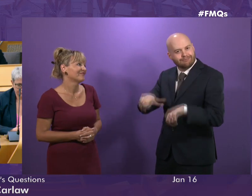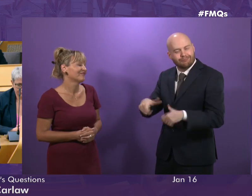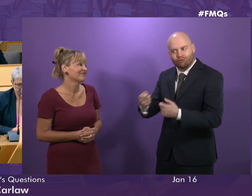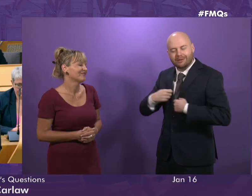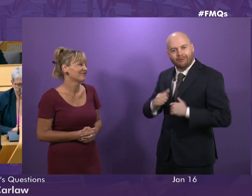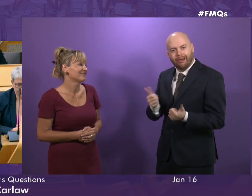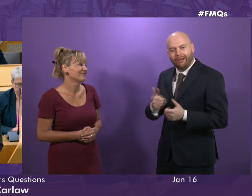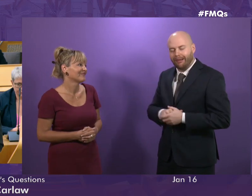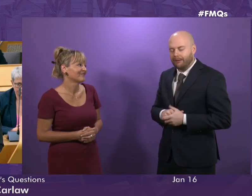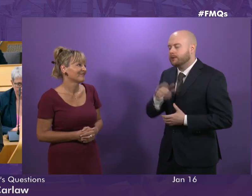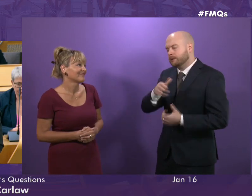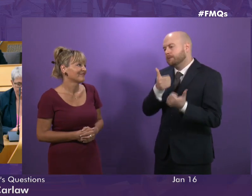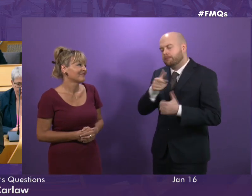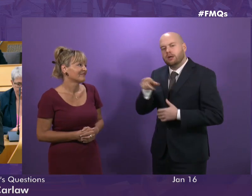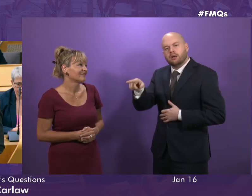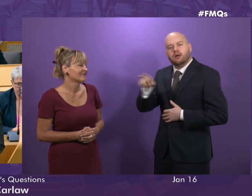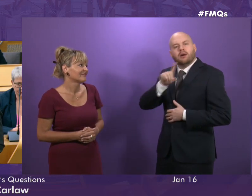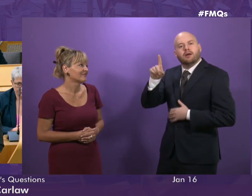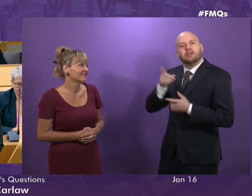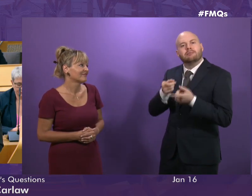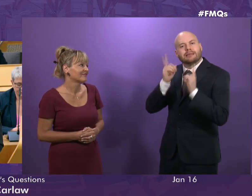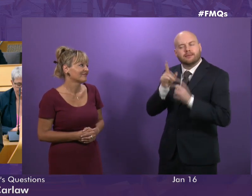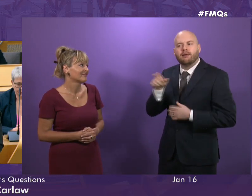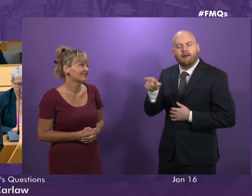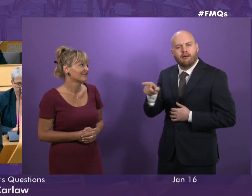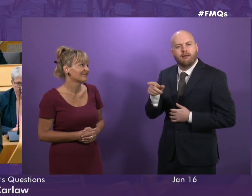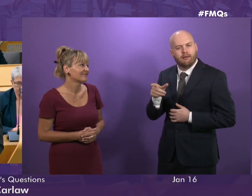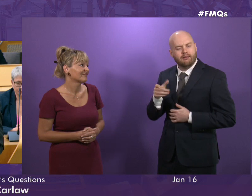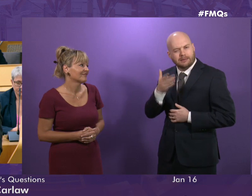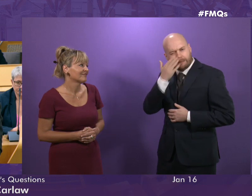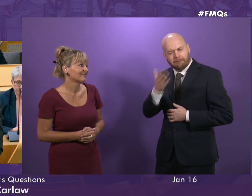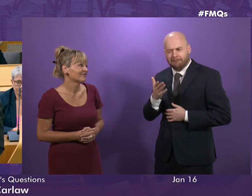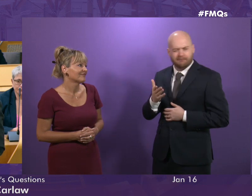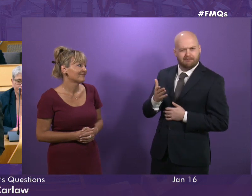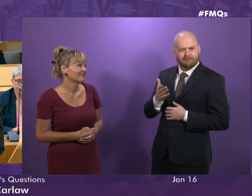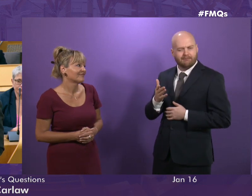the First Minister was in denial about the state of Scottish education. What is her response